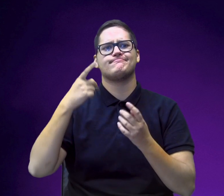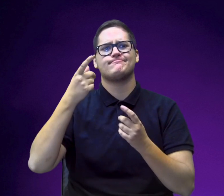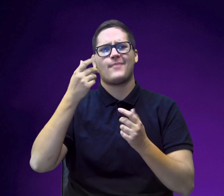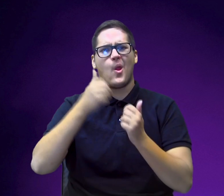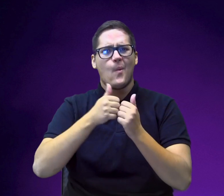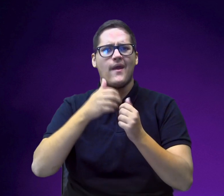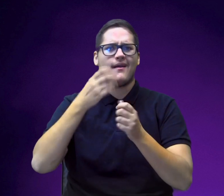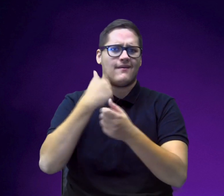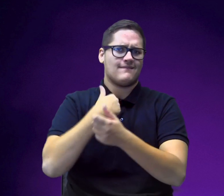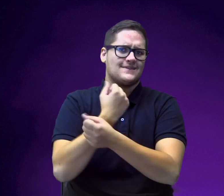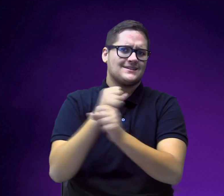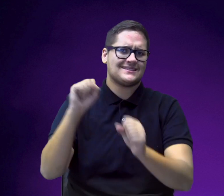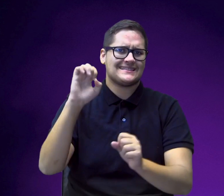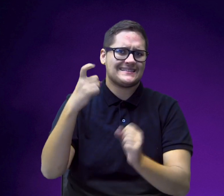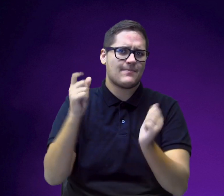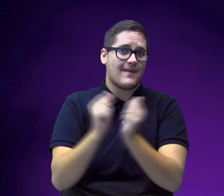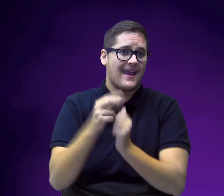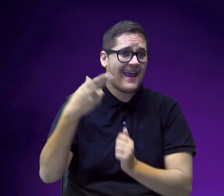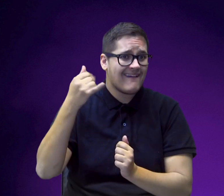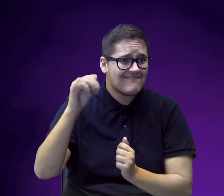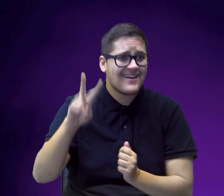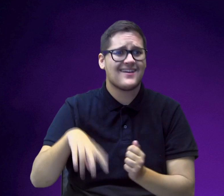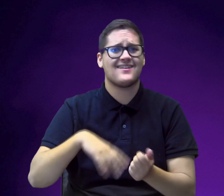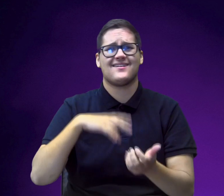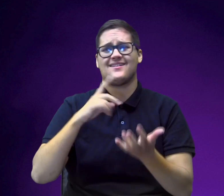How to have a safe sex while having HIV.